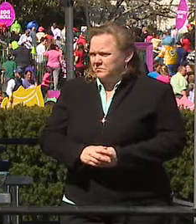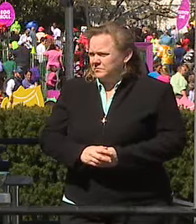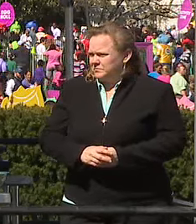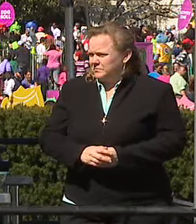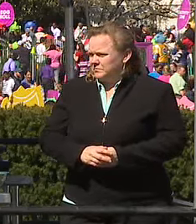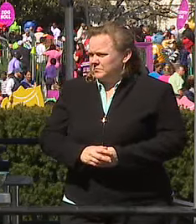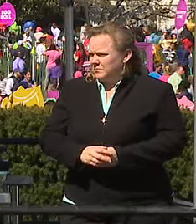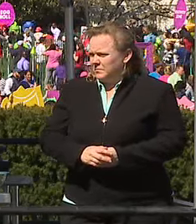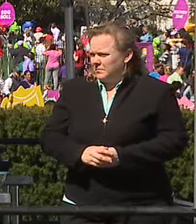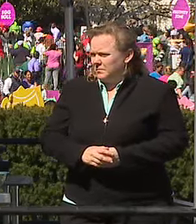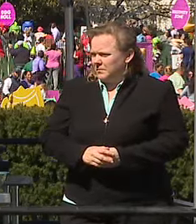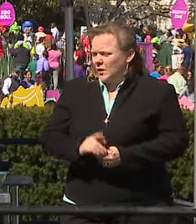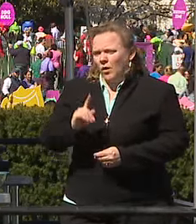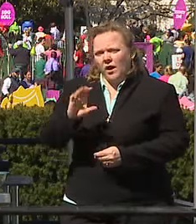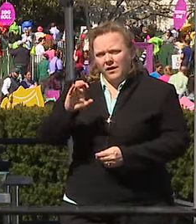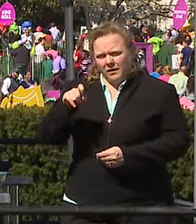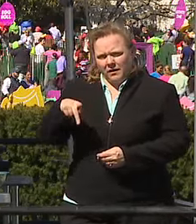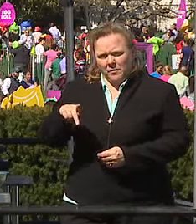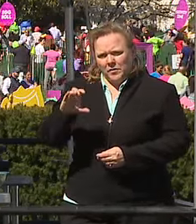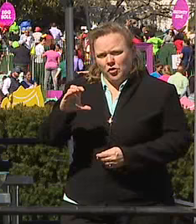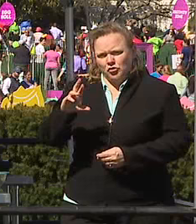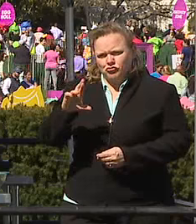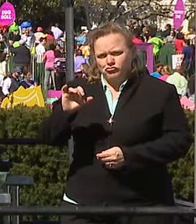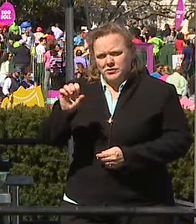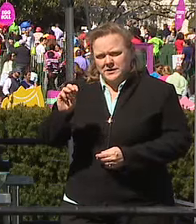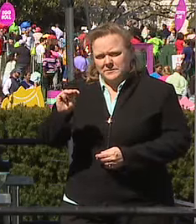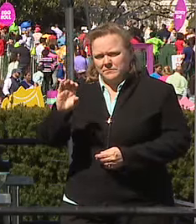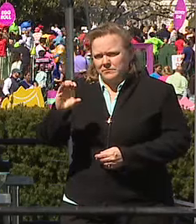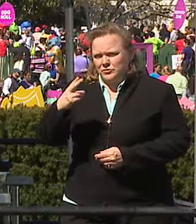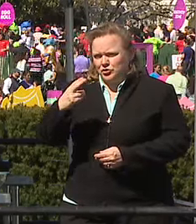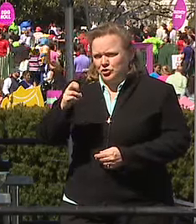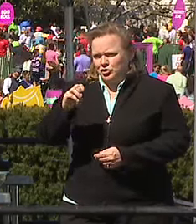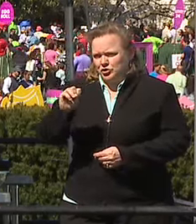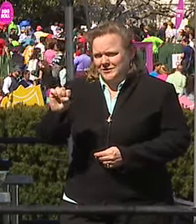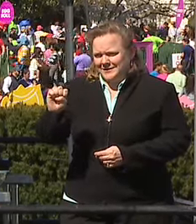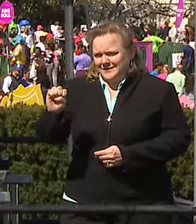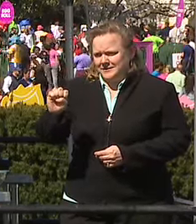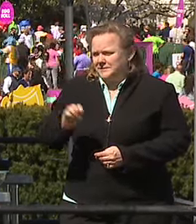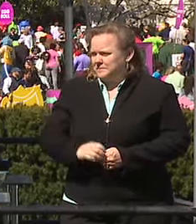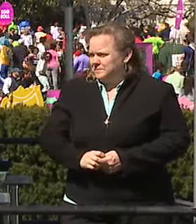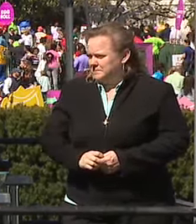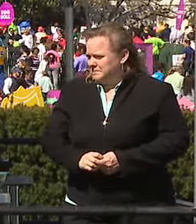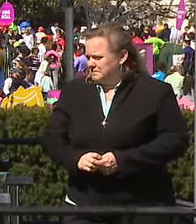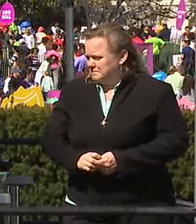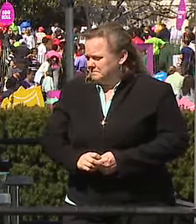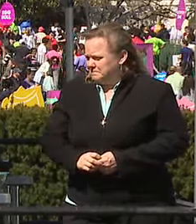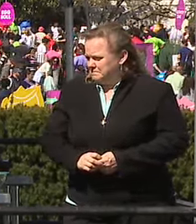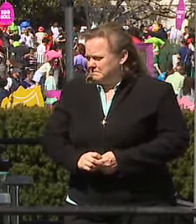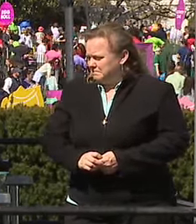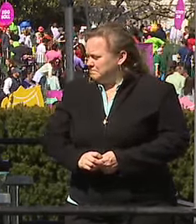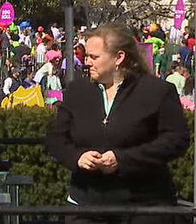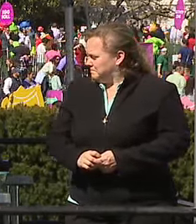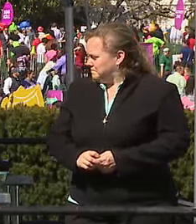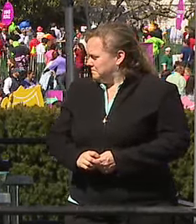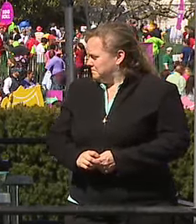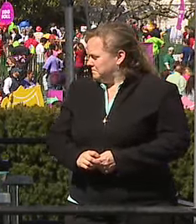cream cheese.